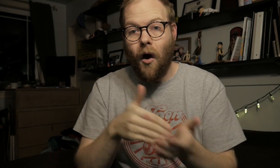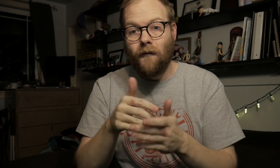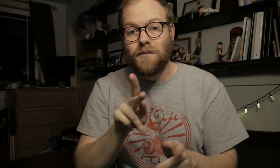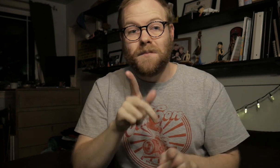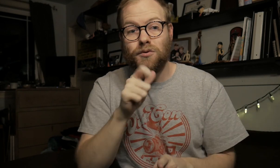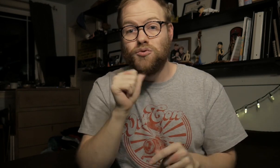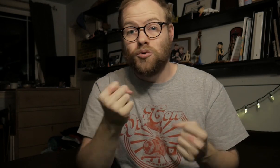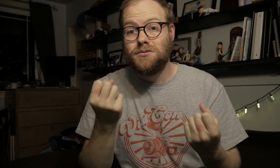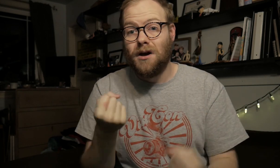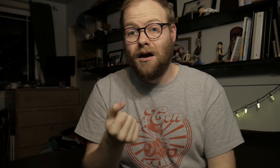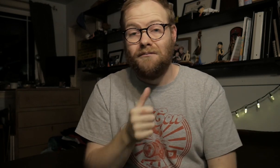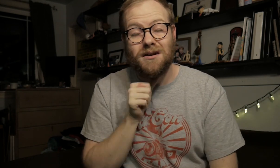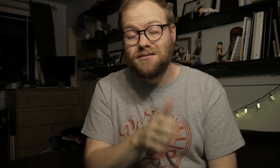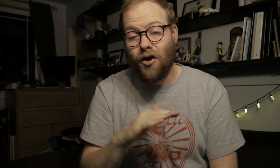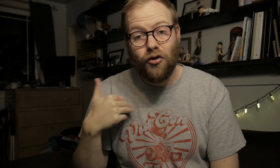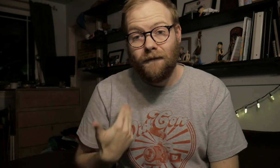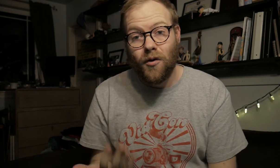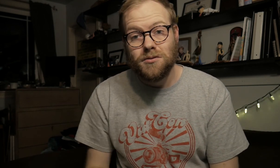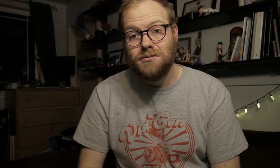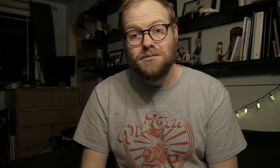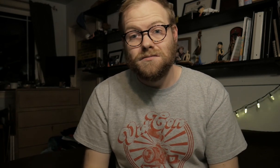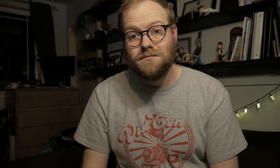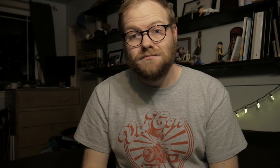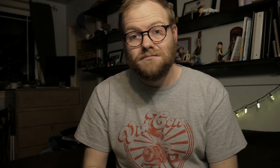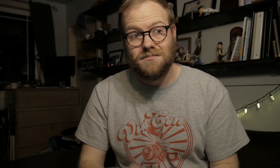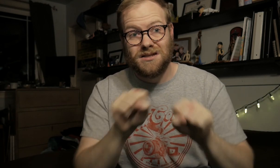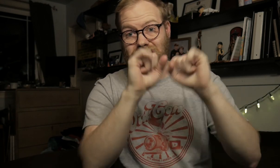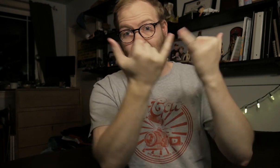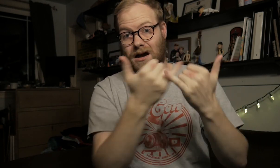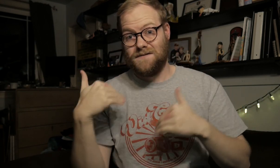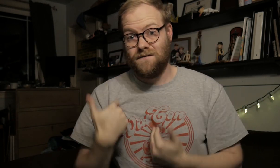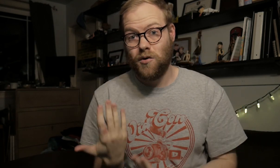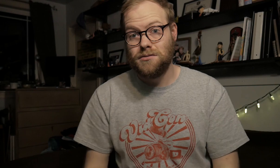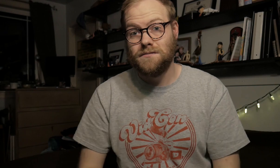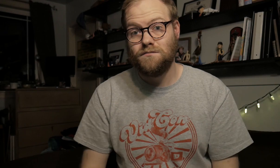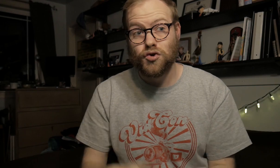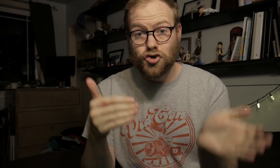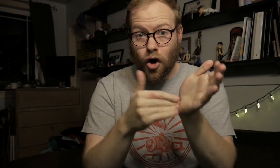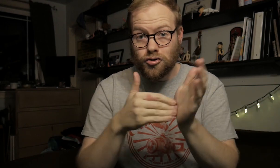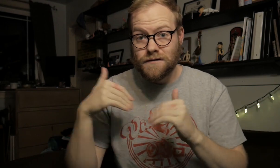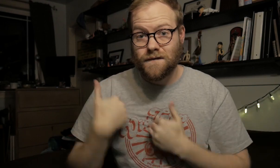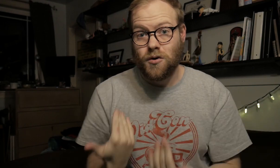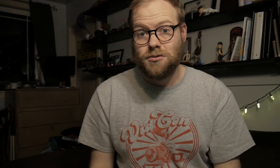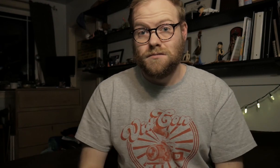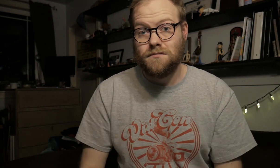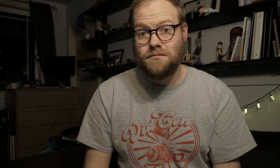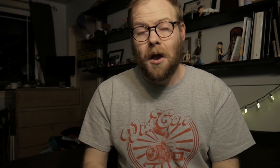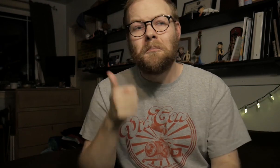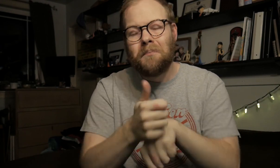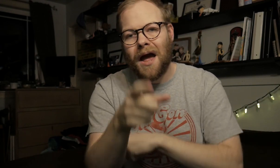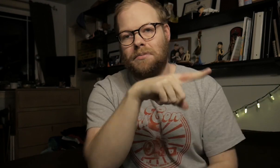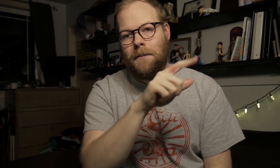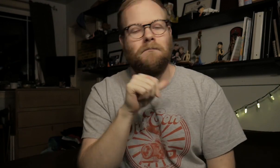Often, people who don't sign... It's not their fault. It's society's fault. The doctor's fault. Blame them.